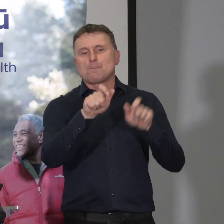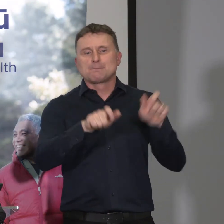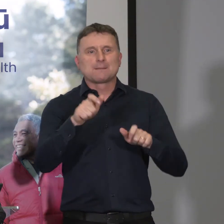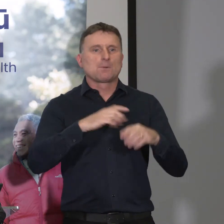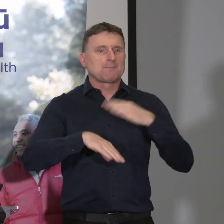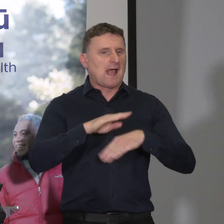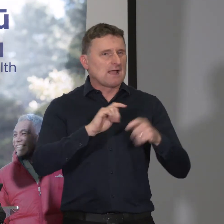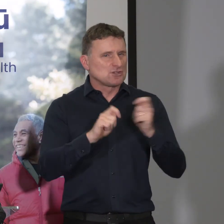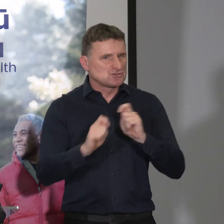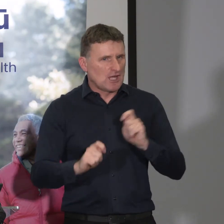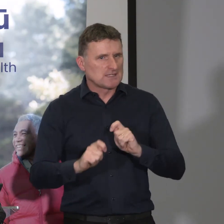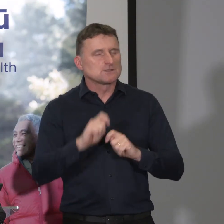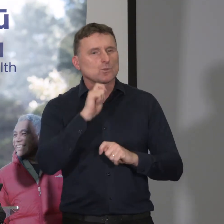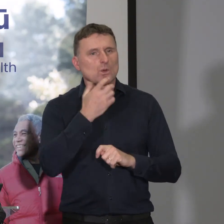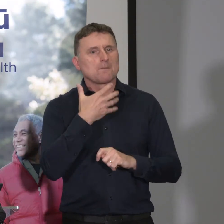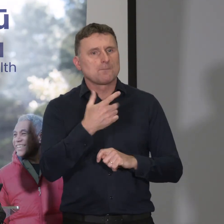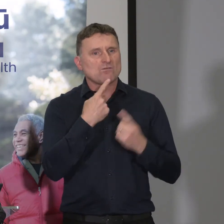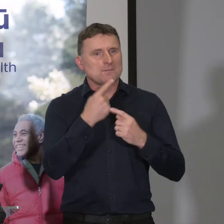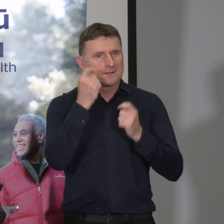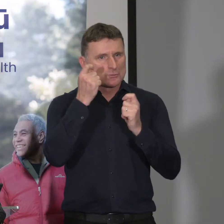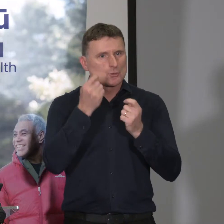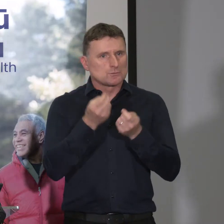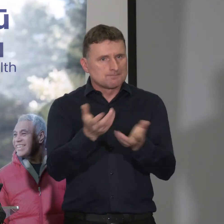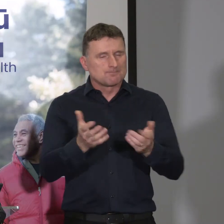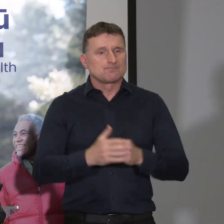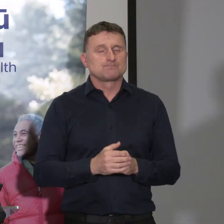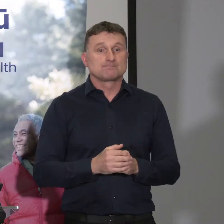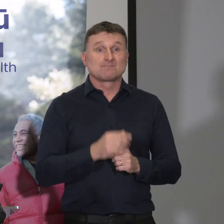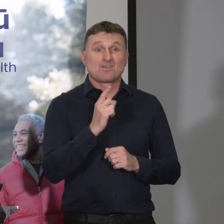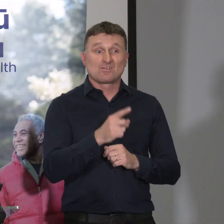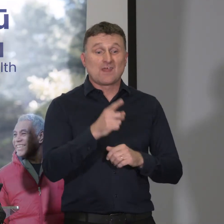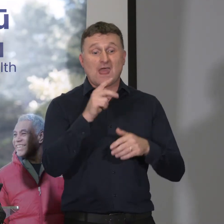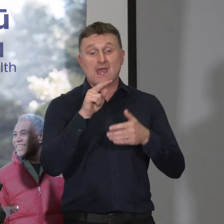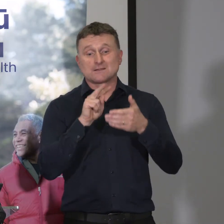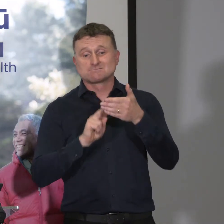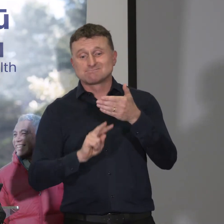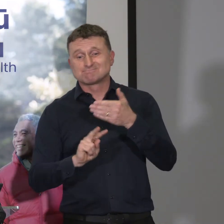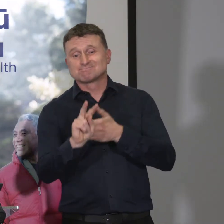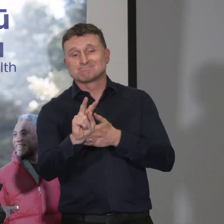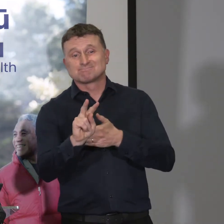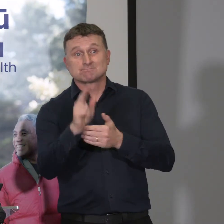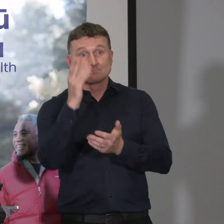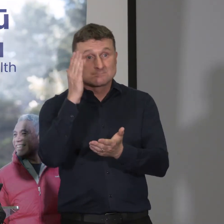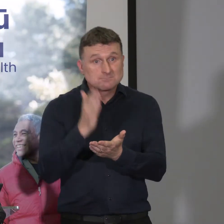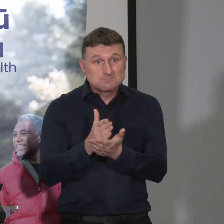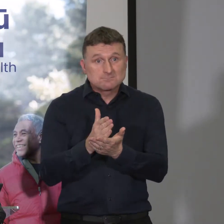provided new data links to new variants as well as accounting for waning immunity and changes in behaviour. It's important to note that